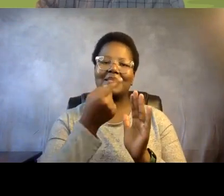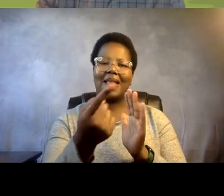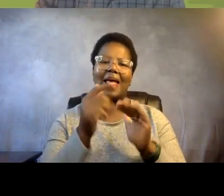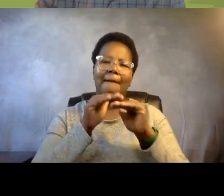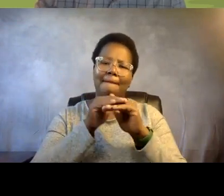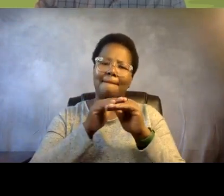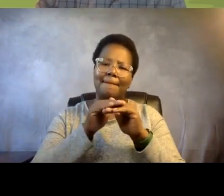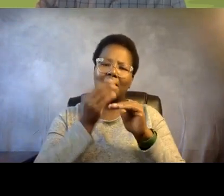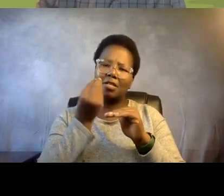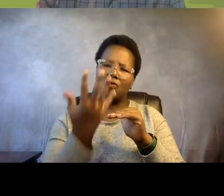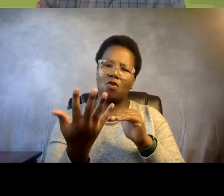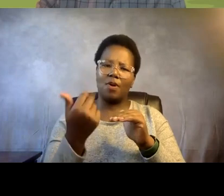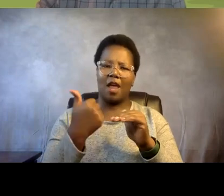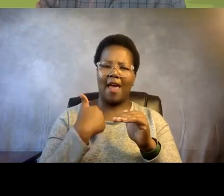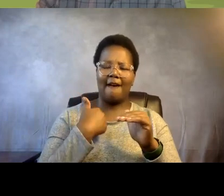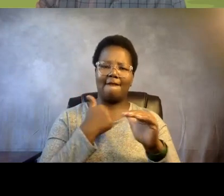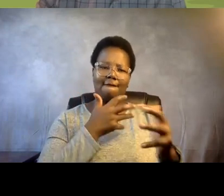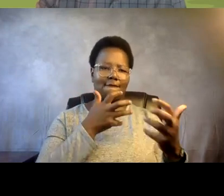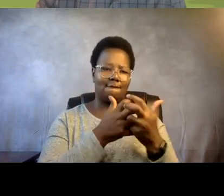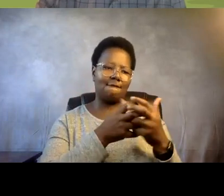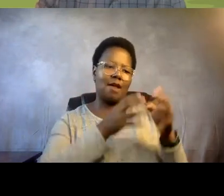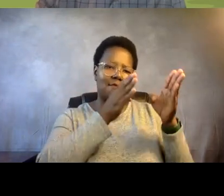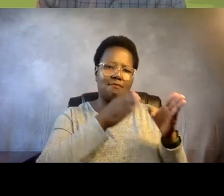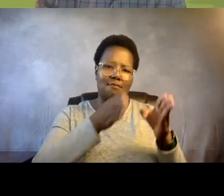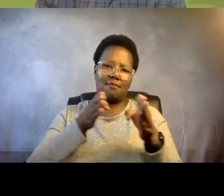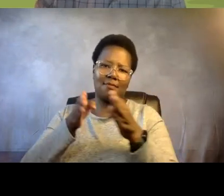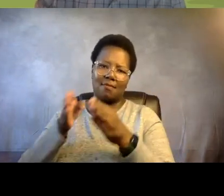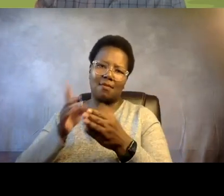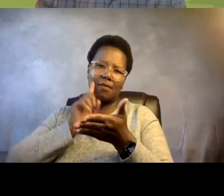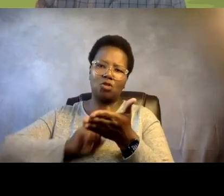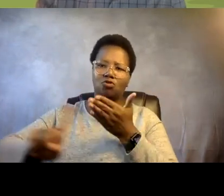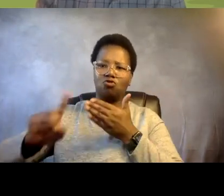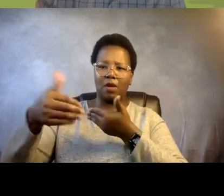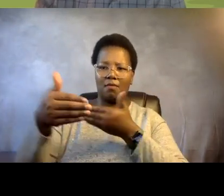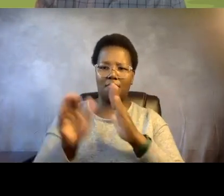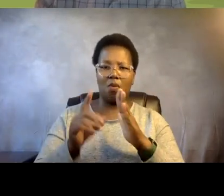we have a customized checkbox, we have adjacent text of "I agree to the terms of use" and "Terms